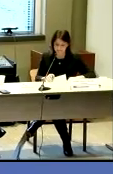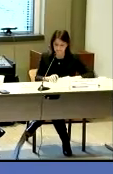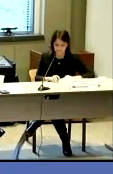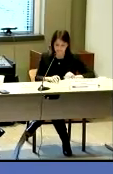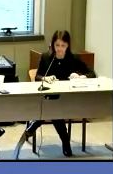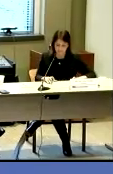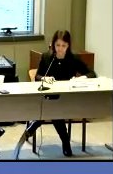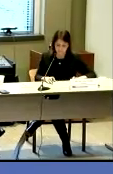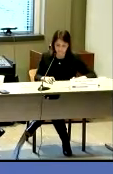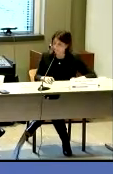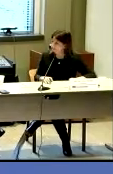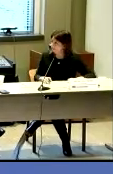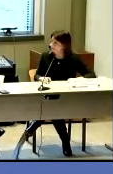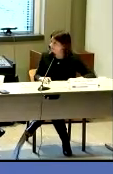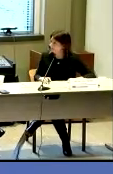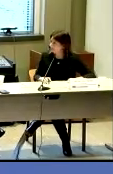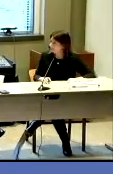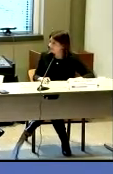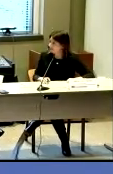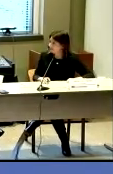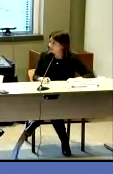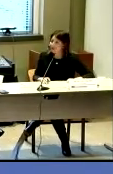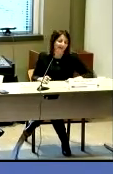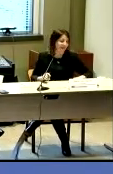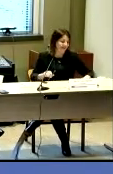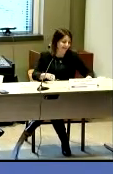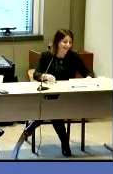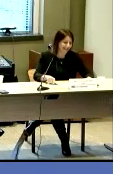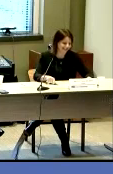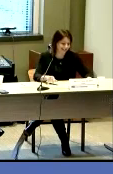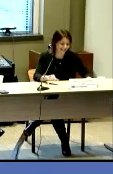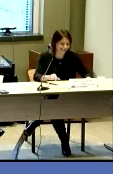And you don't talk a lot, you talk the right amount. Okay, the right amount?